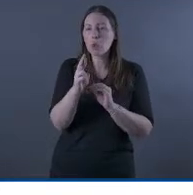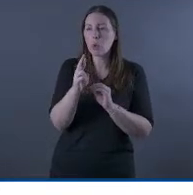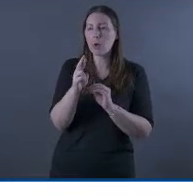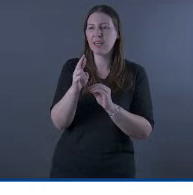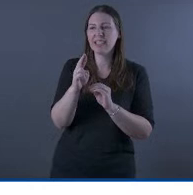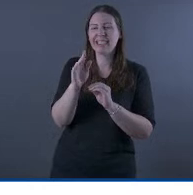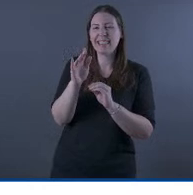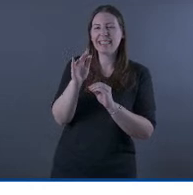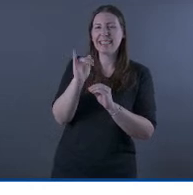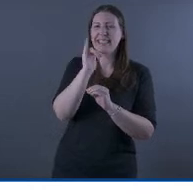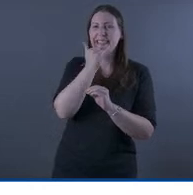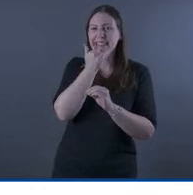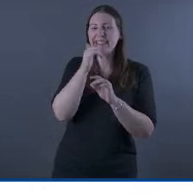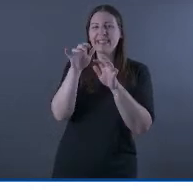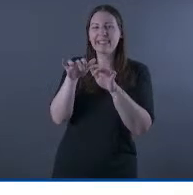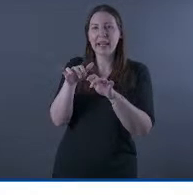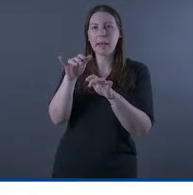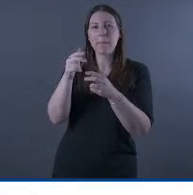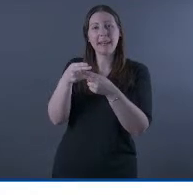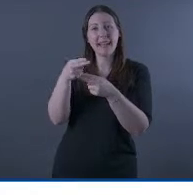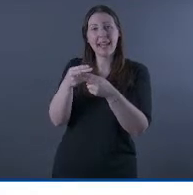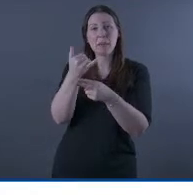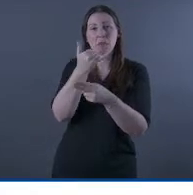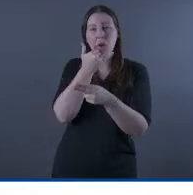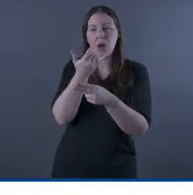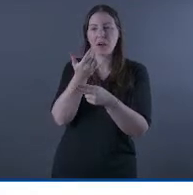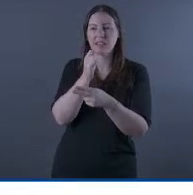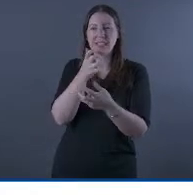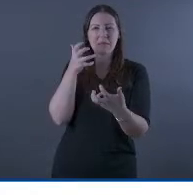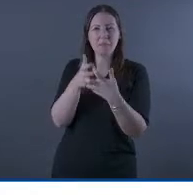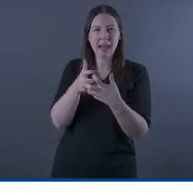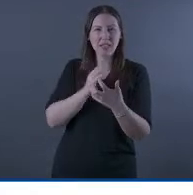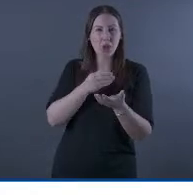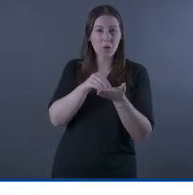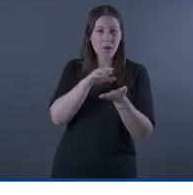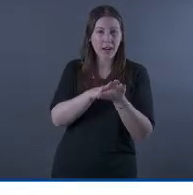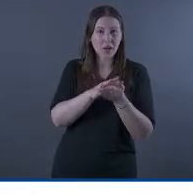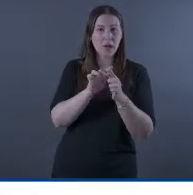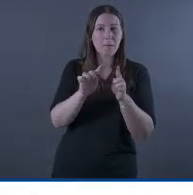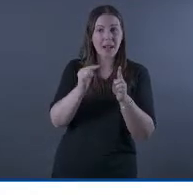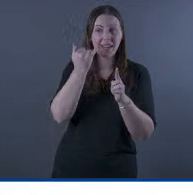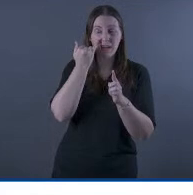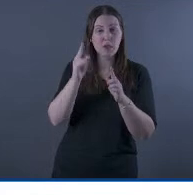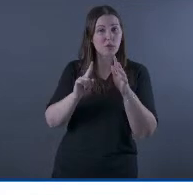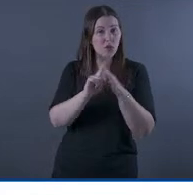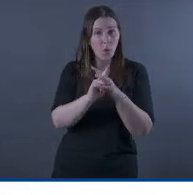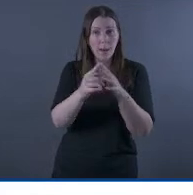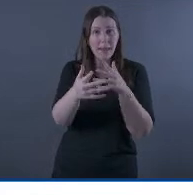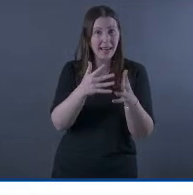but we have ways to fix that when they get to the clinic. So, we're very excited to let everybody know about that.